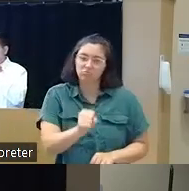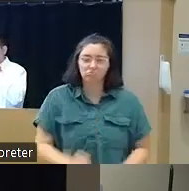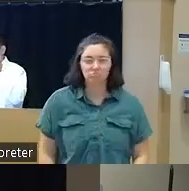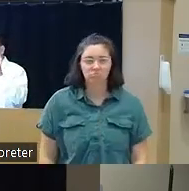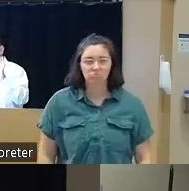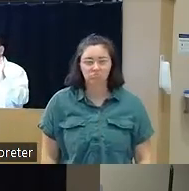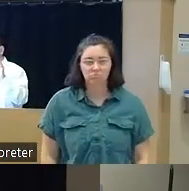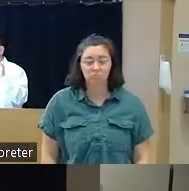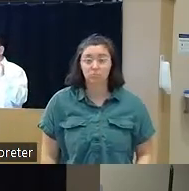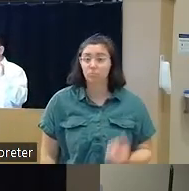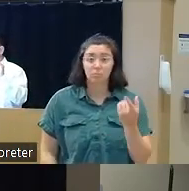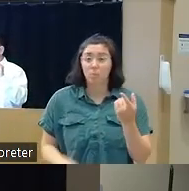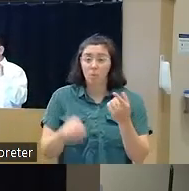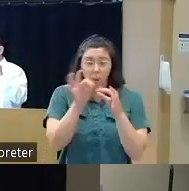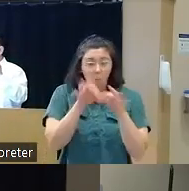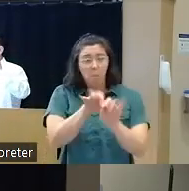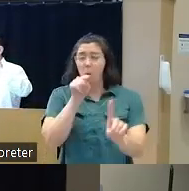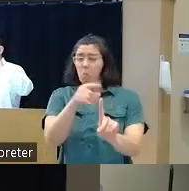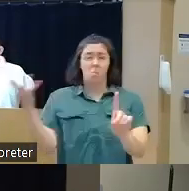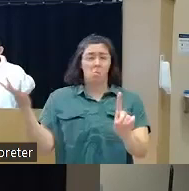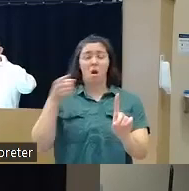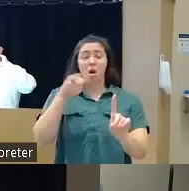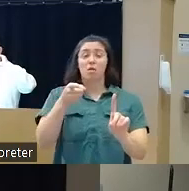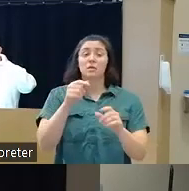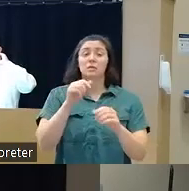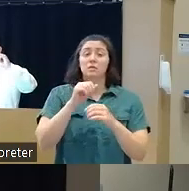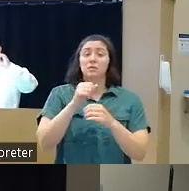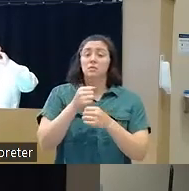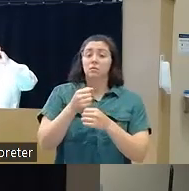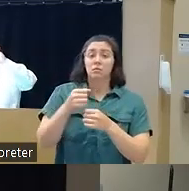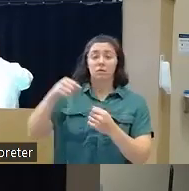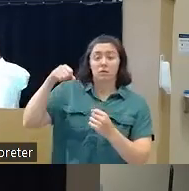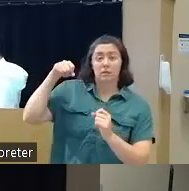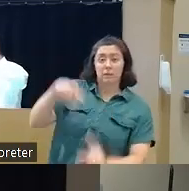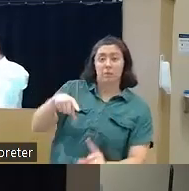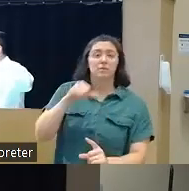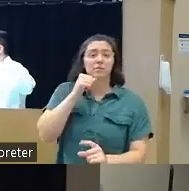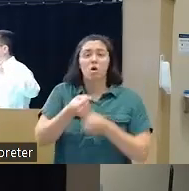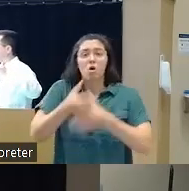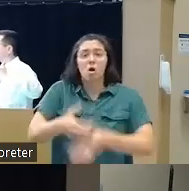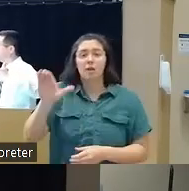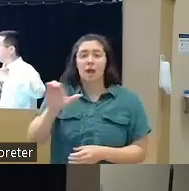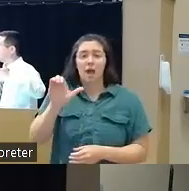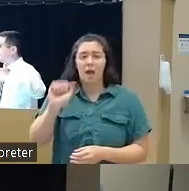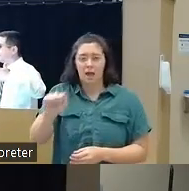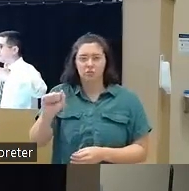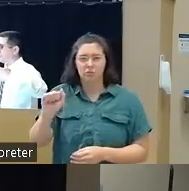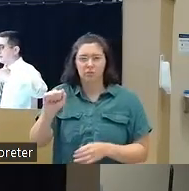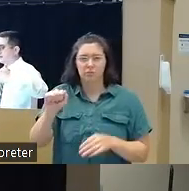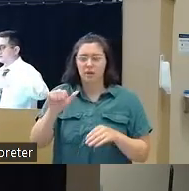and so the important thing to note is that this kind of simulation doesn't induce an action potential it just makes it more likely for an action potential to fire